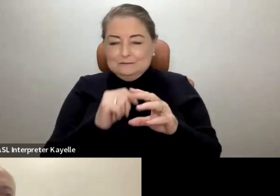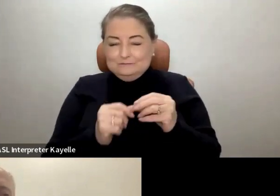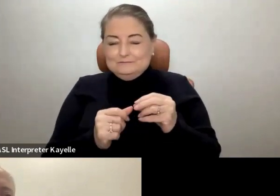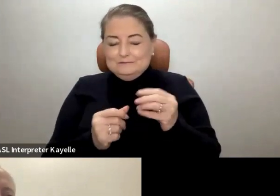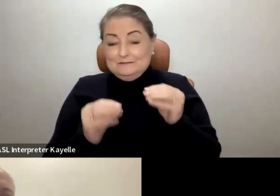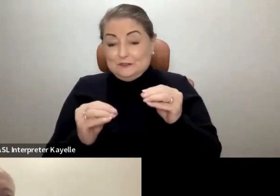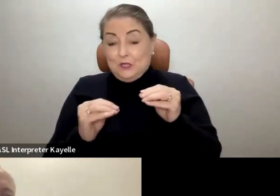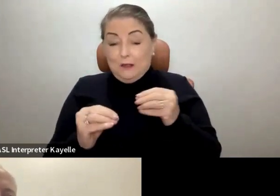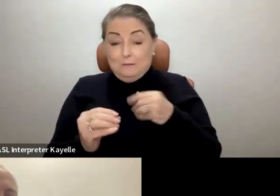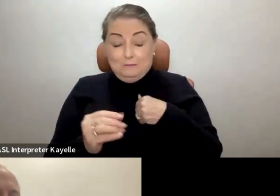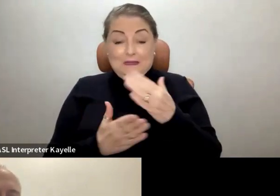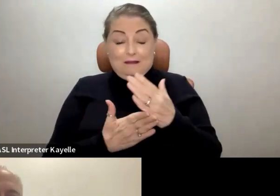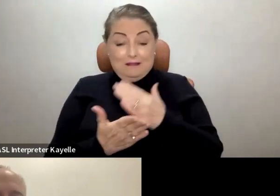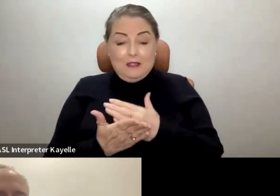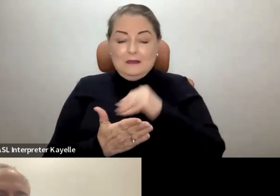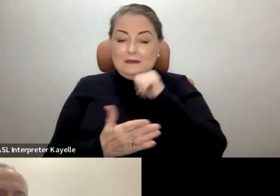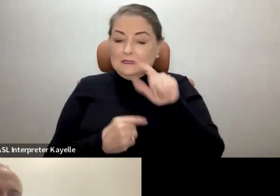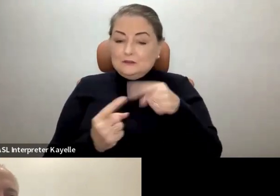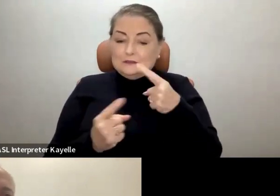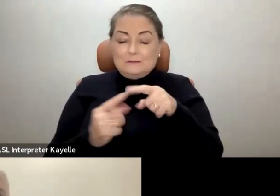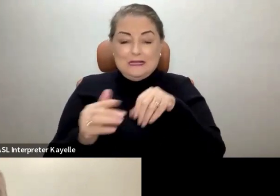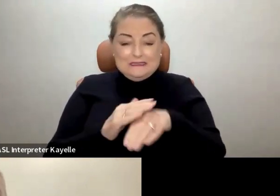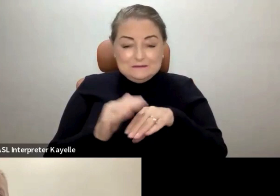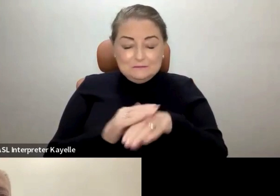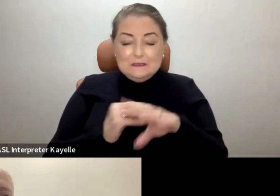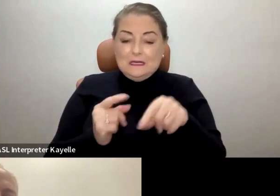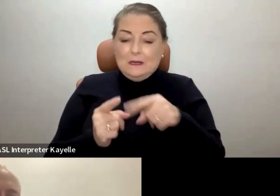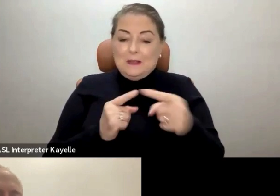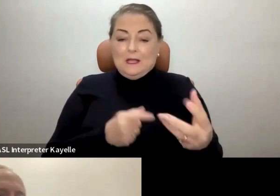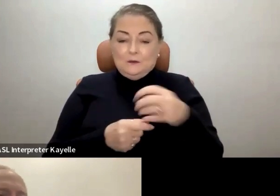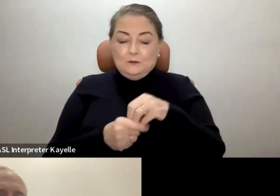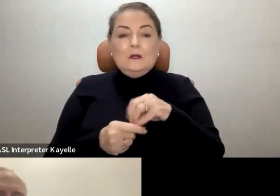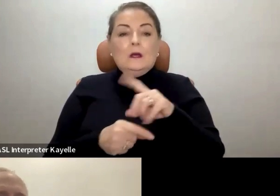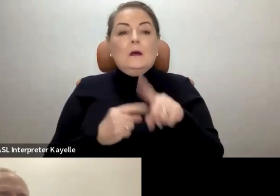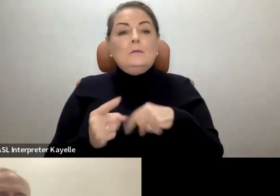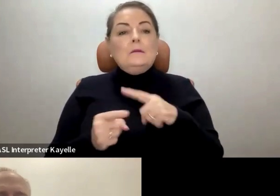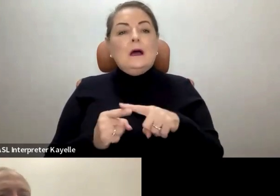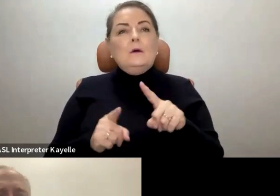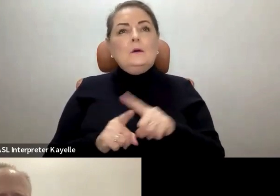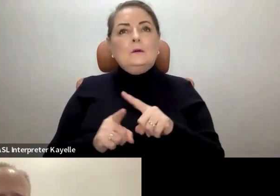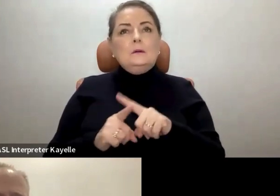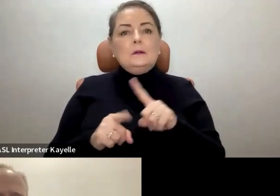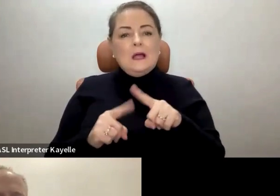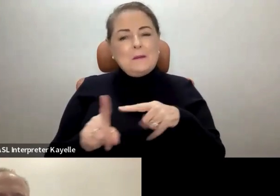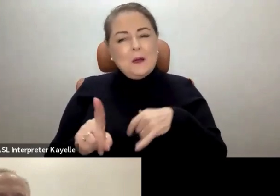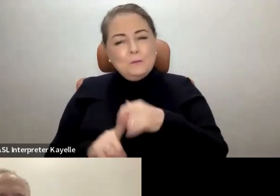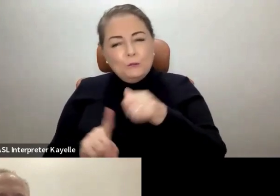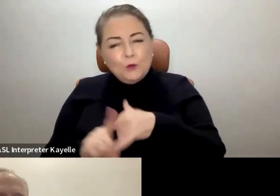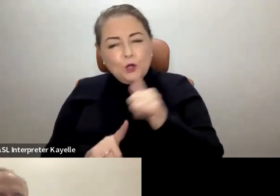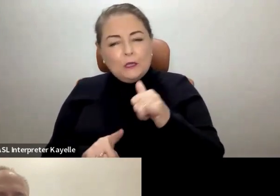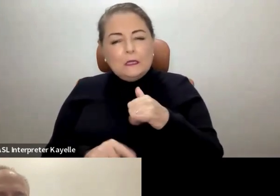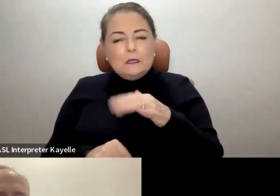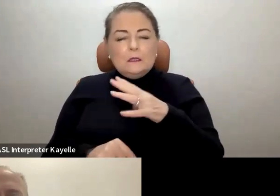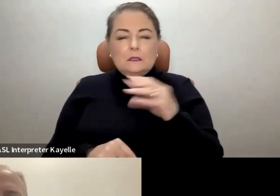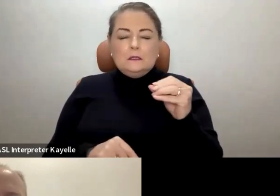lesson not just about accessibility, and about inclusion, but also about, about bullying and about beauty and